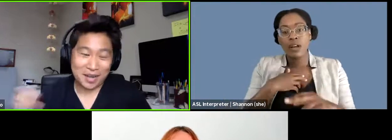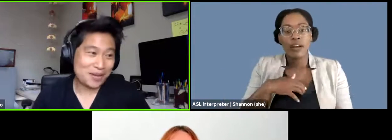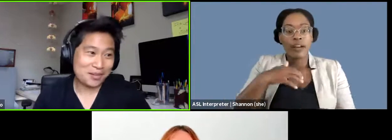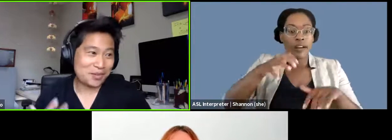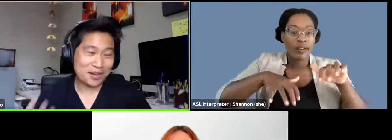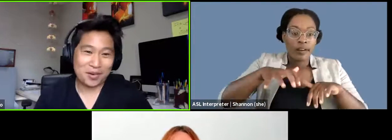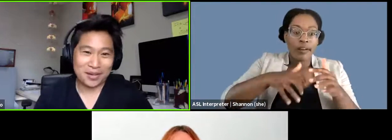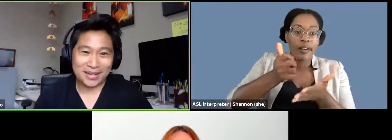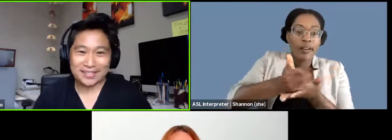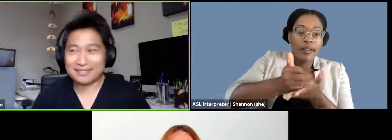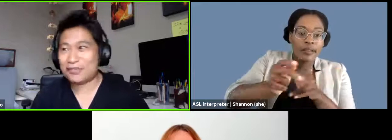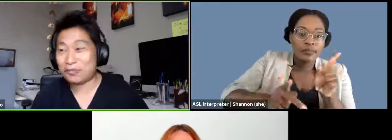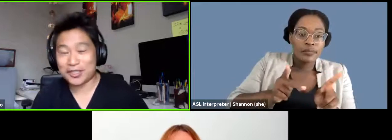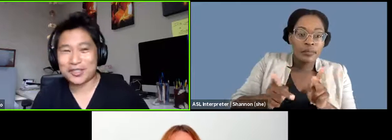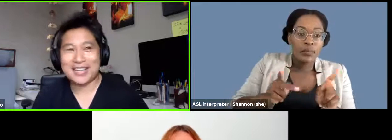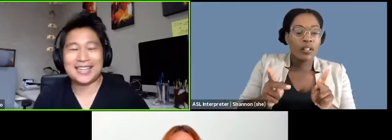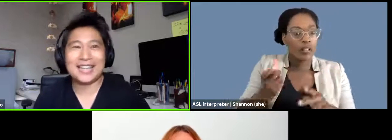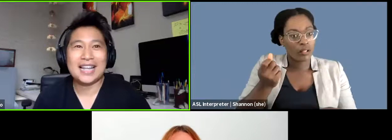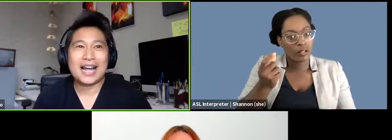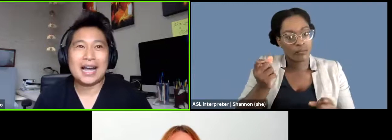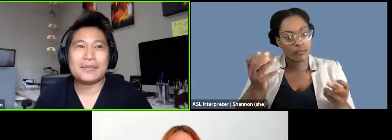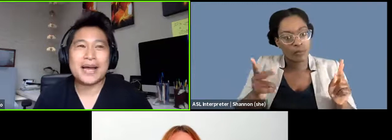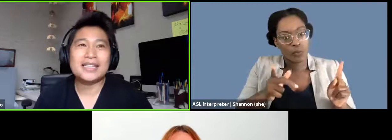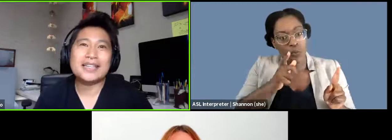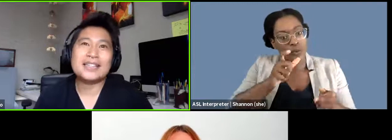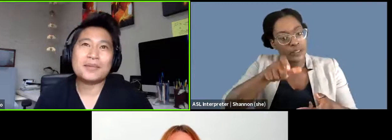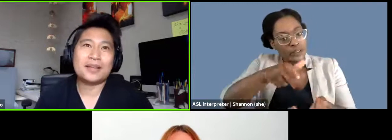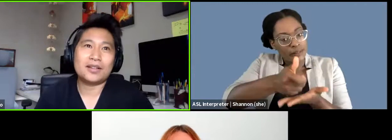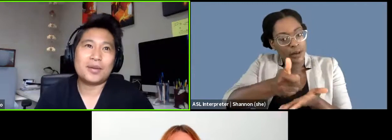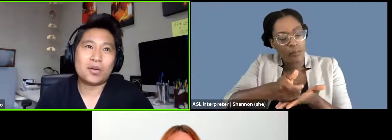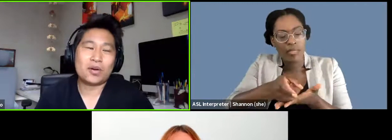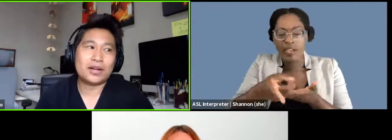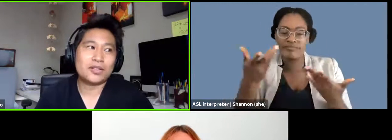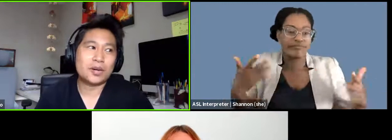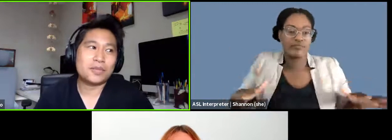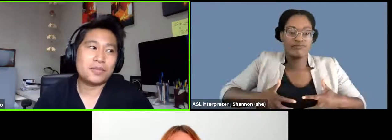coming at you when they are already frustrated. I needed something a little bit more in terms of